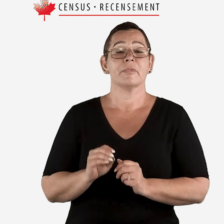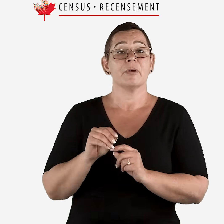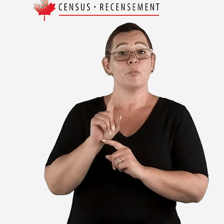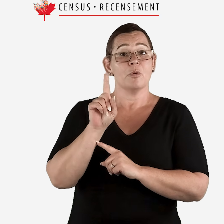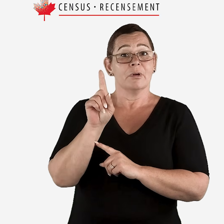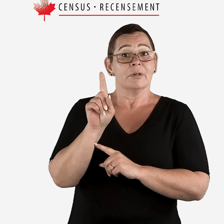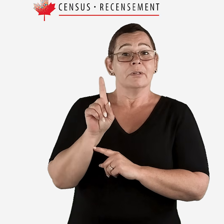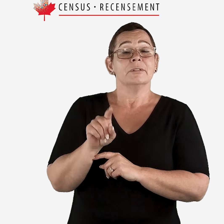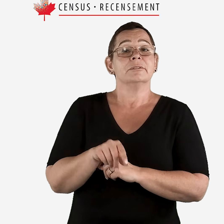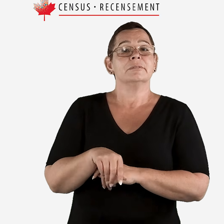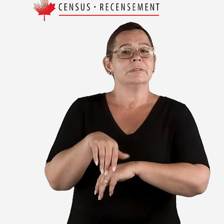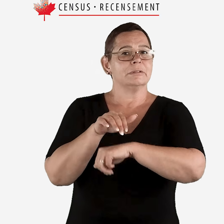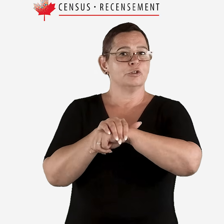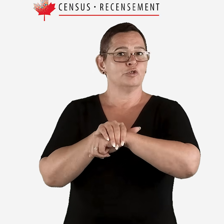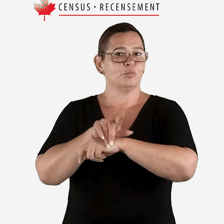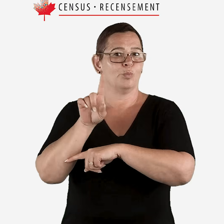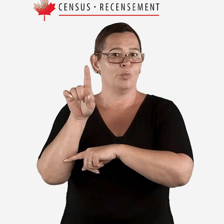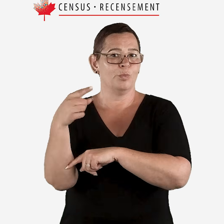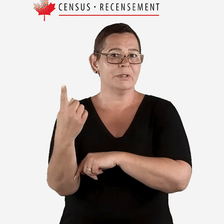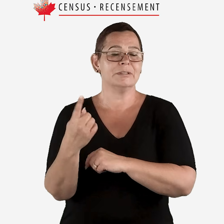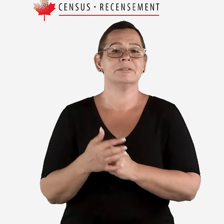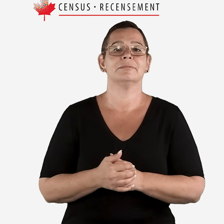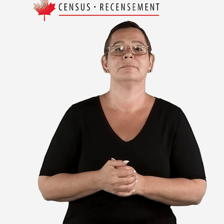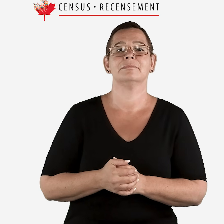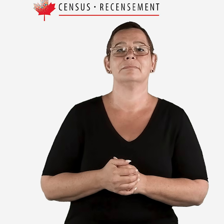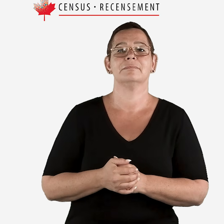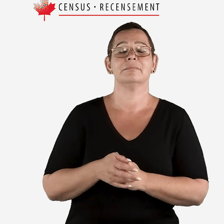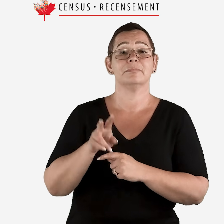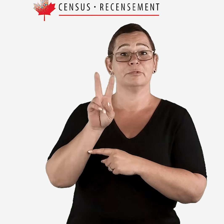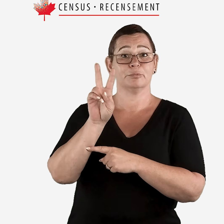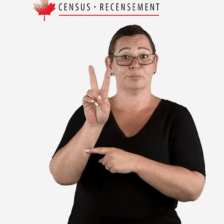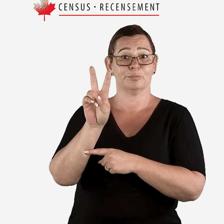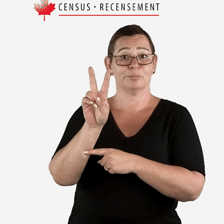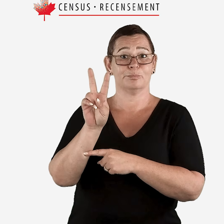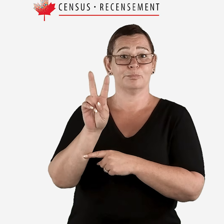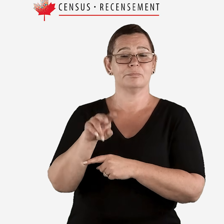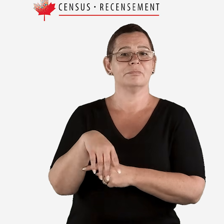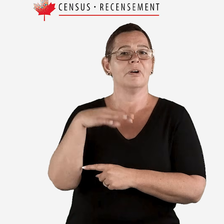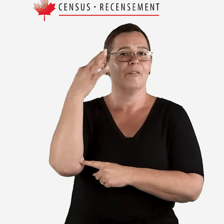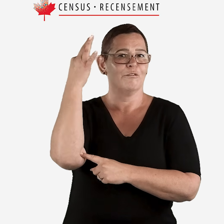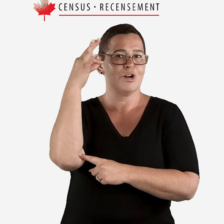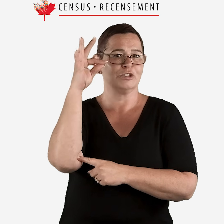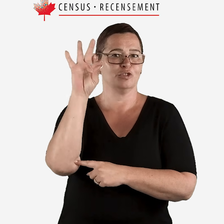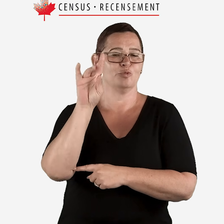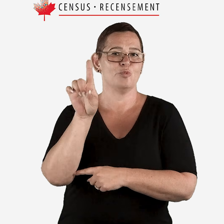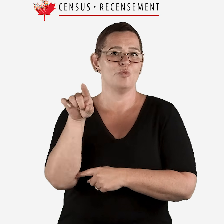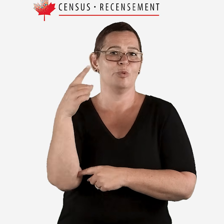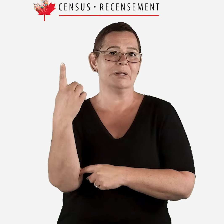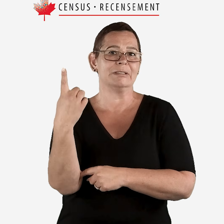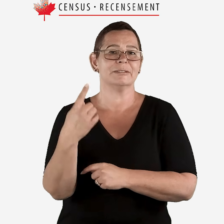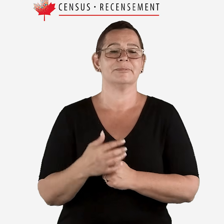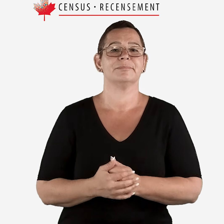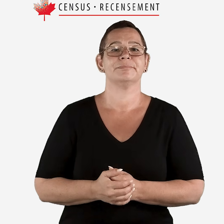Response option 1: English only Response option 2: French only